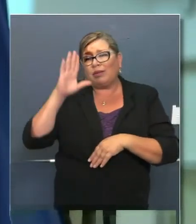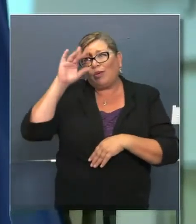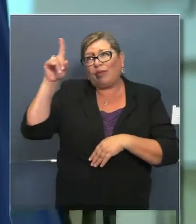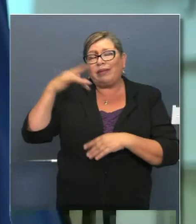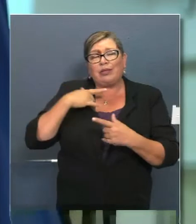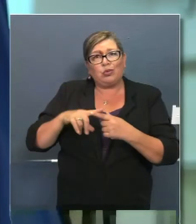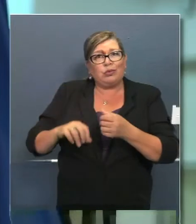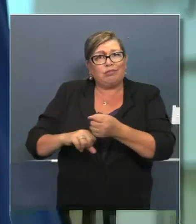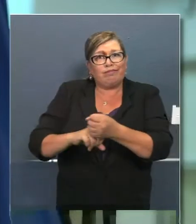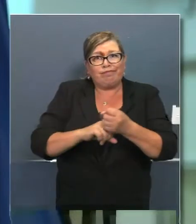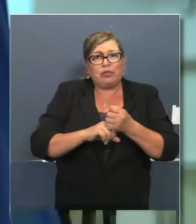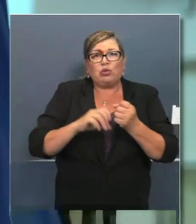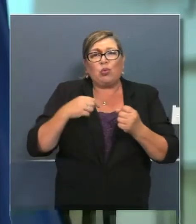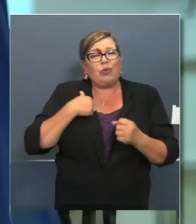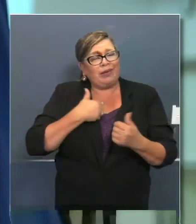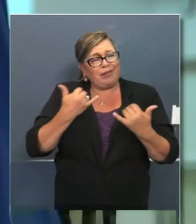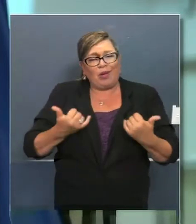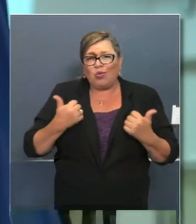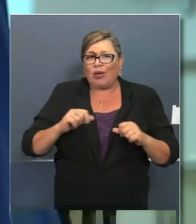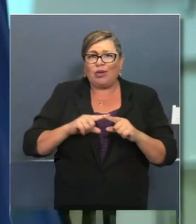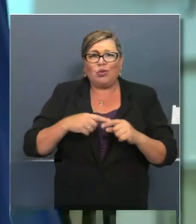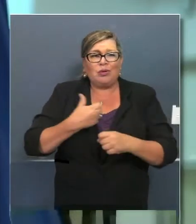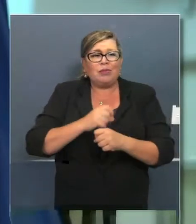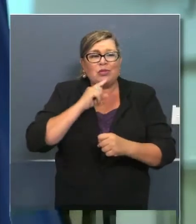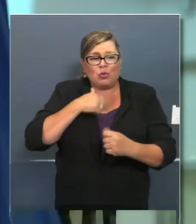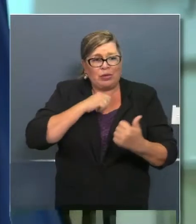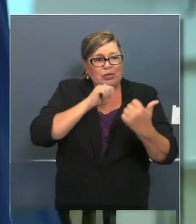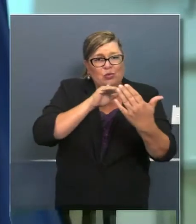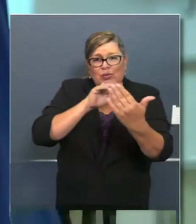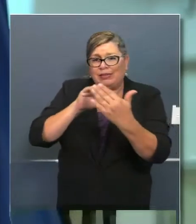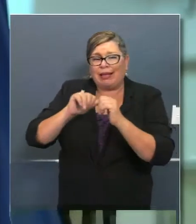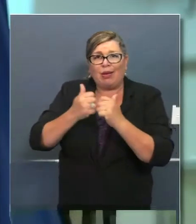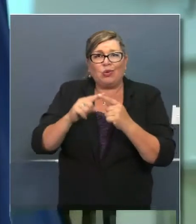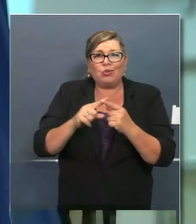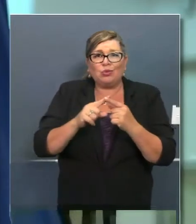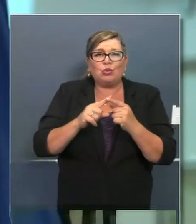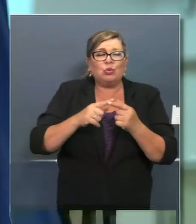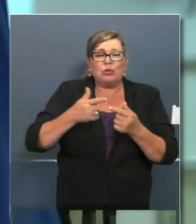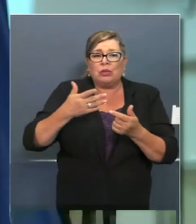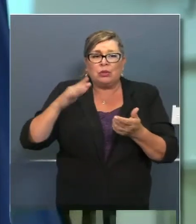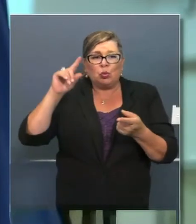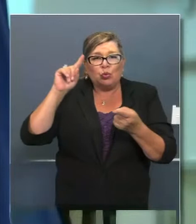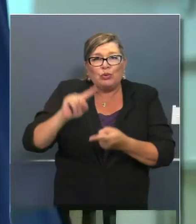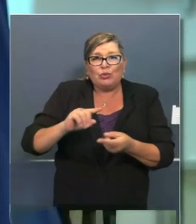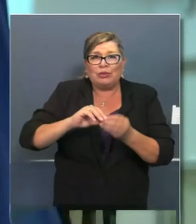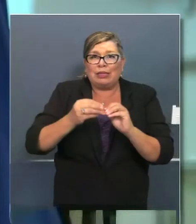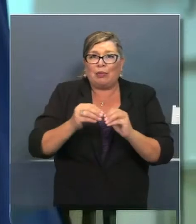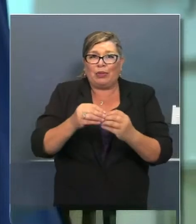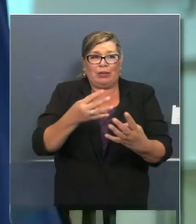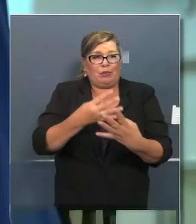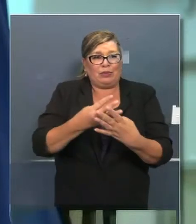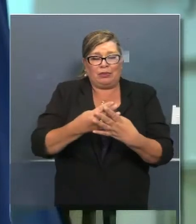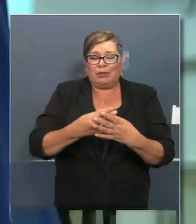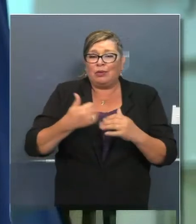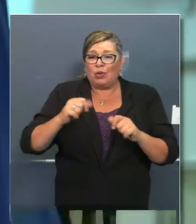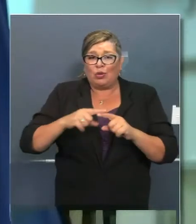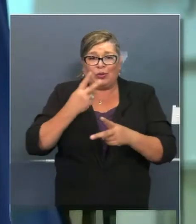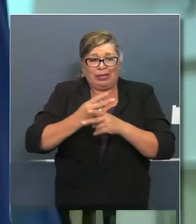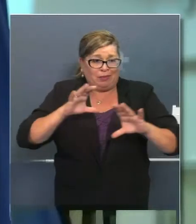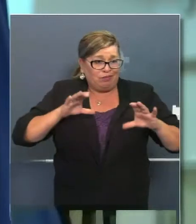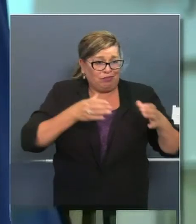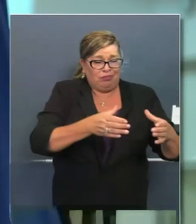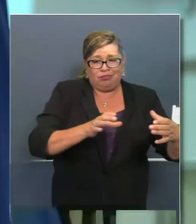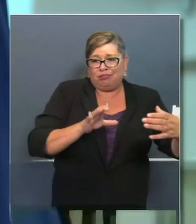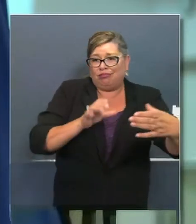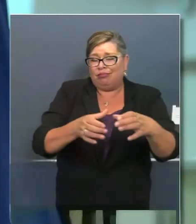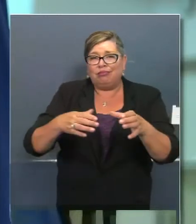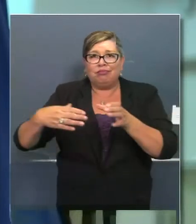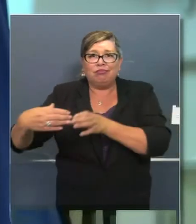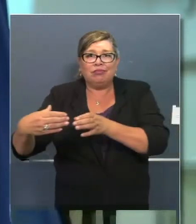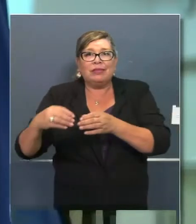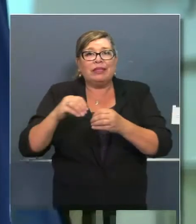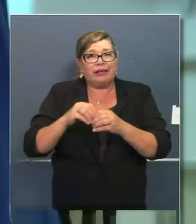to address the need to decompress to cohort to segment within that jail a rather prison